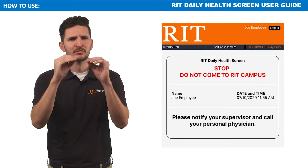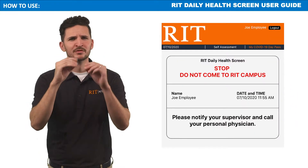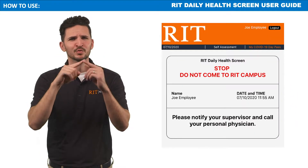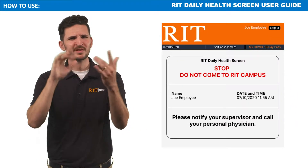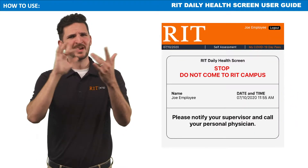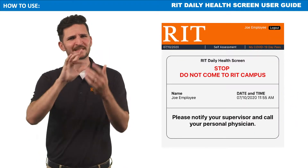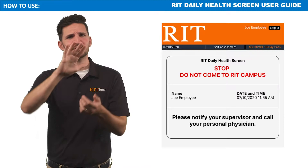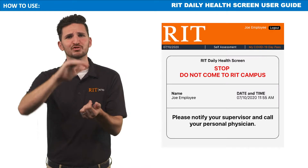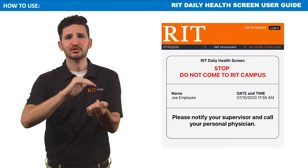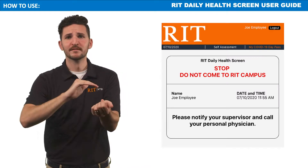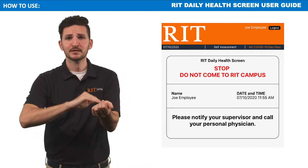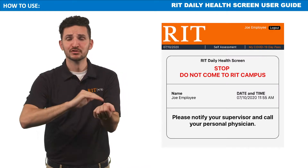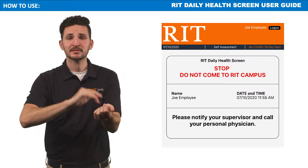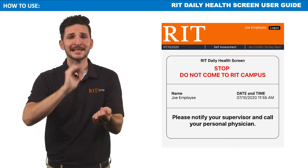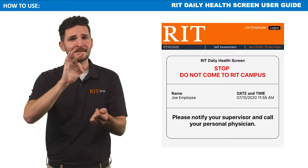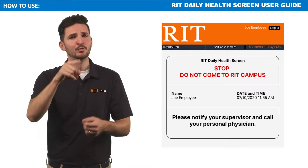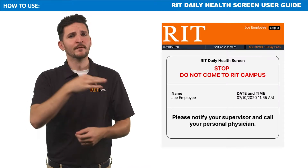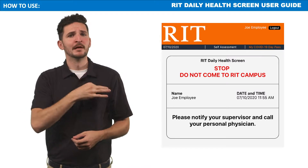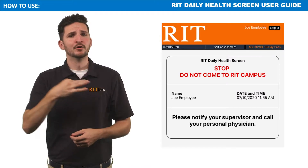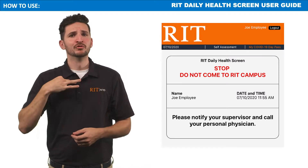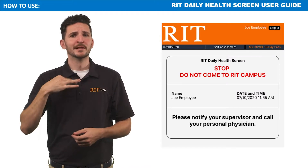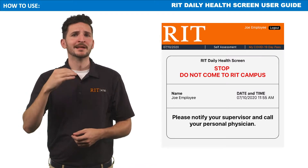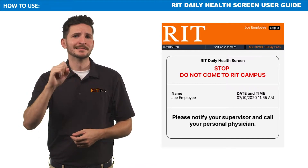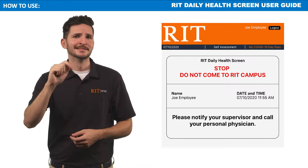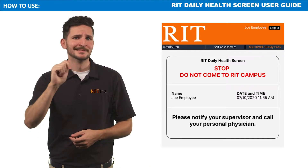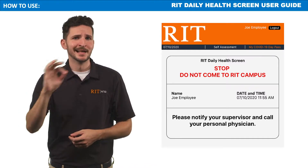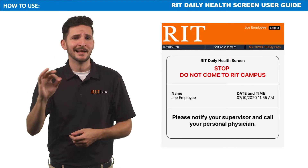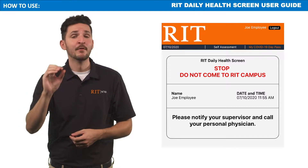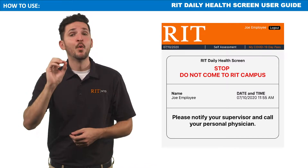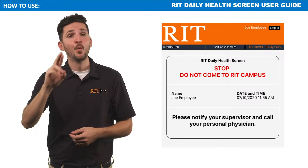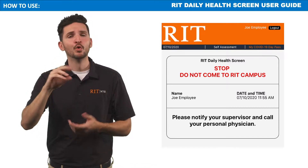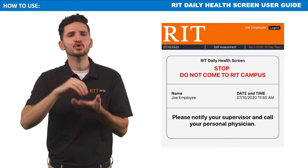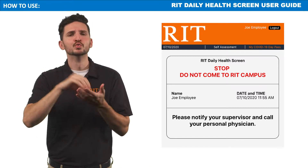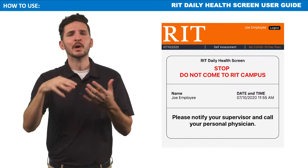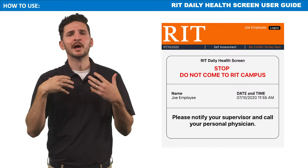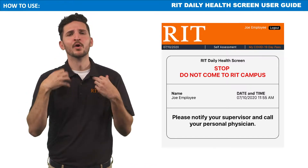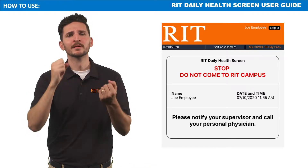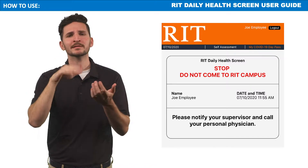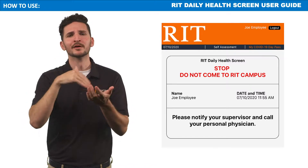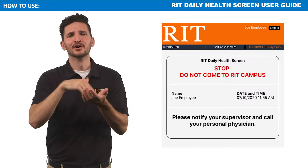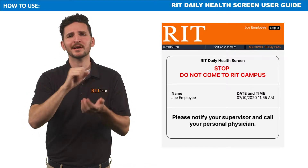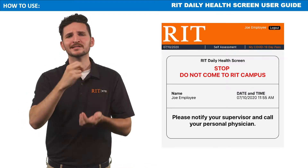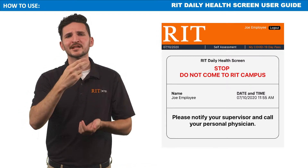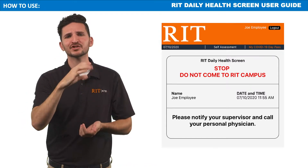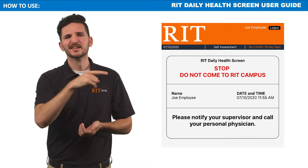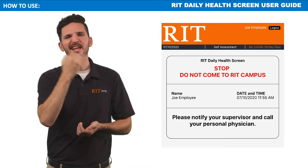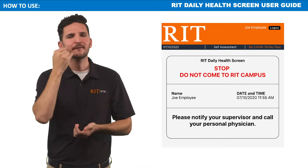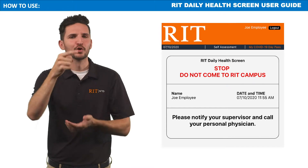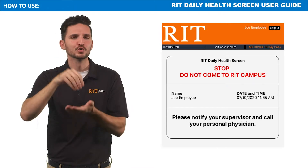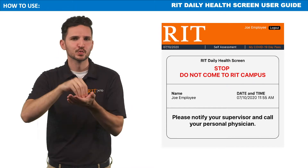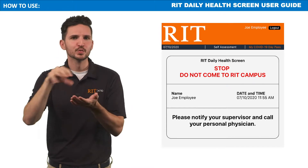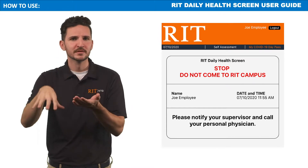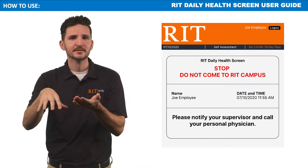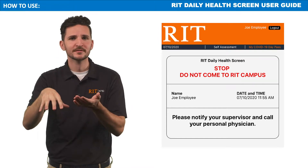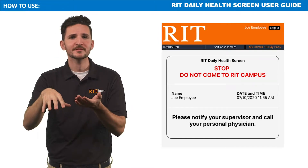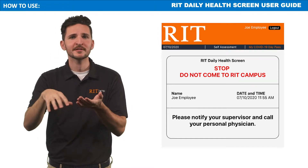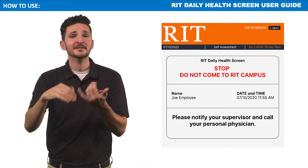You will be directed to either contact your physician if you are either faculty or staff, or the Student Health Center if you’re a student.